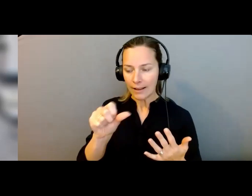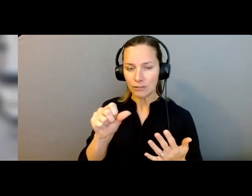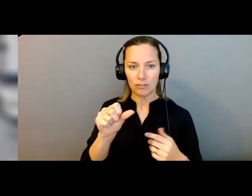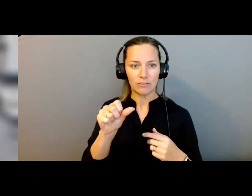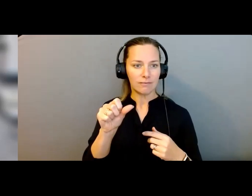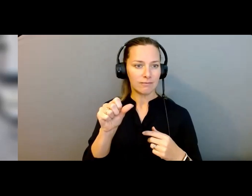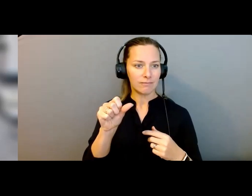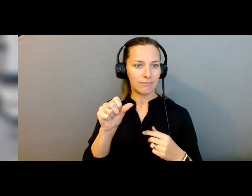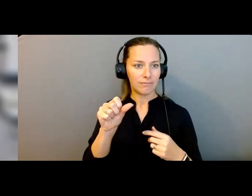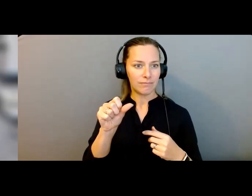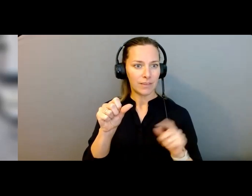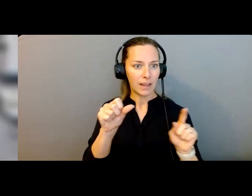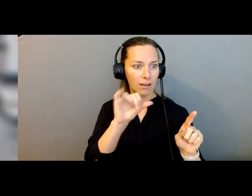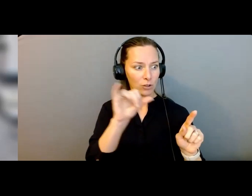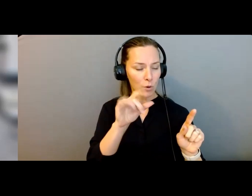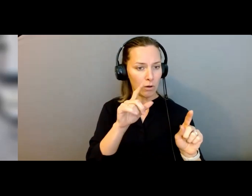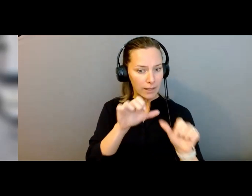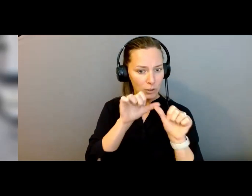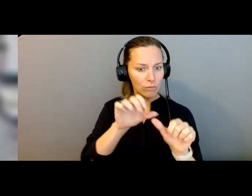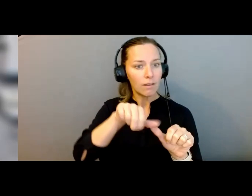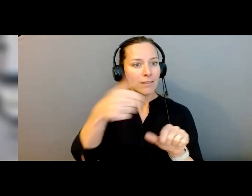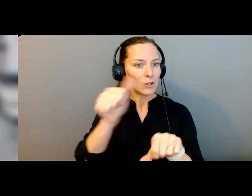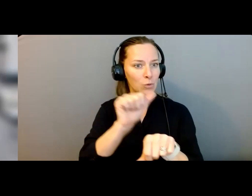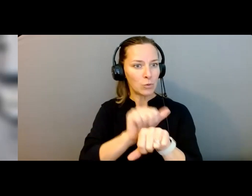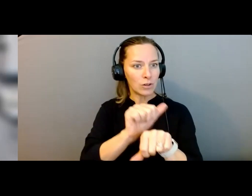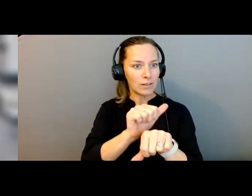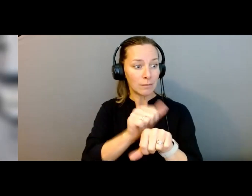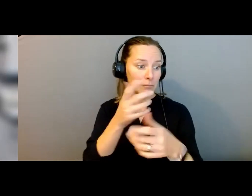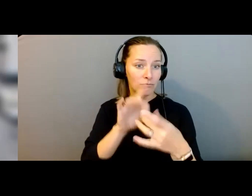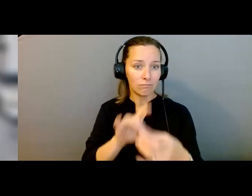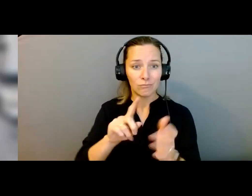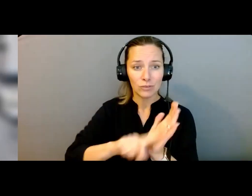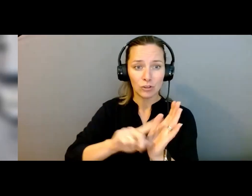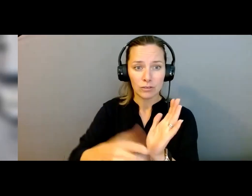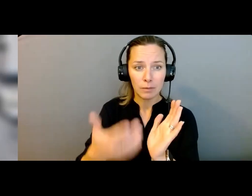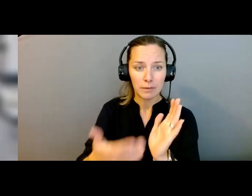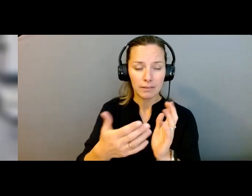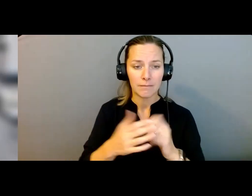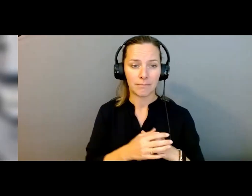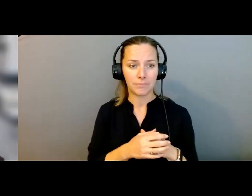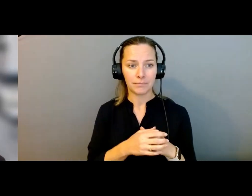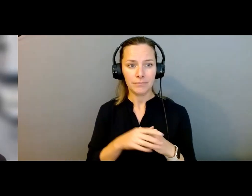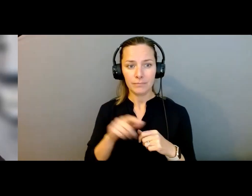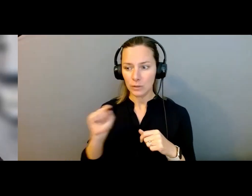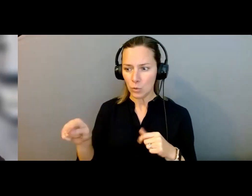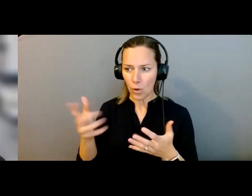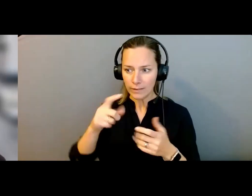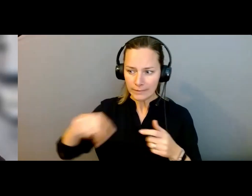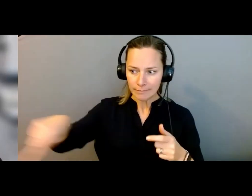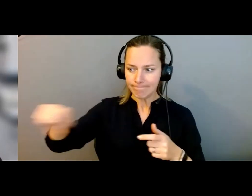on to other kinds of work that might be research related. Because we want to center people's lived